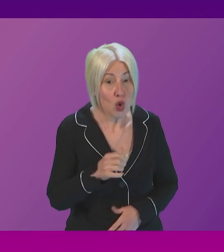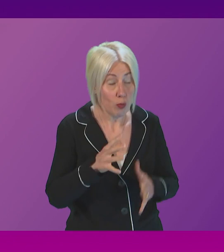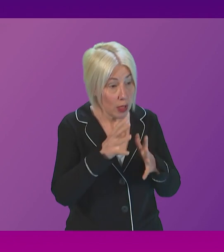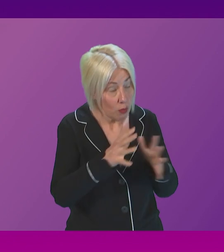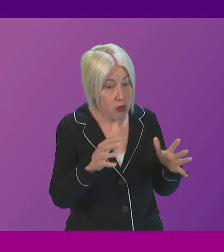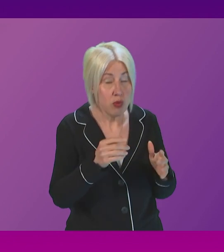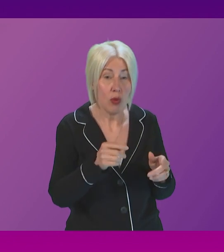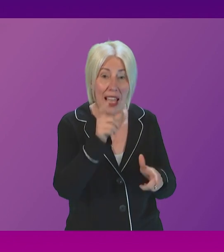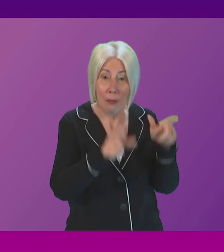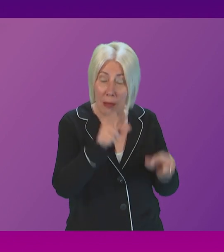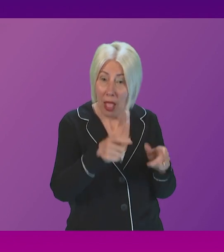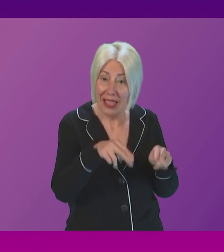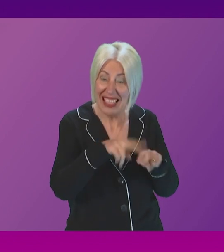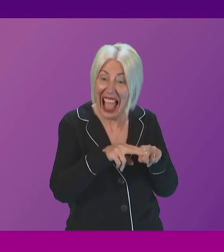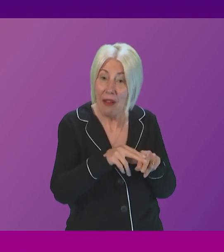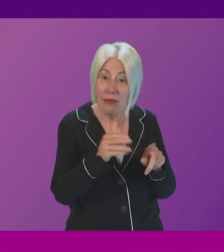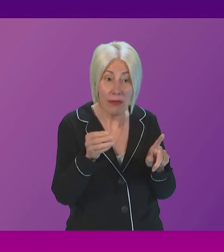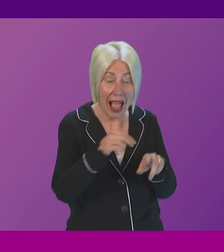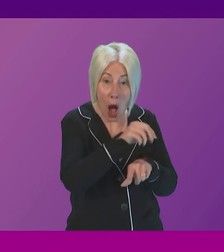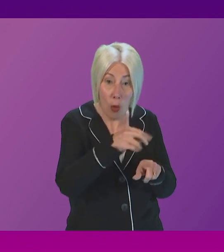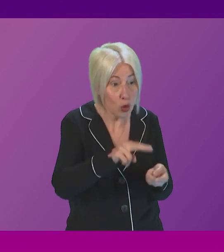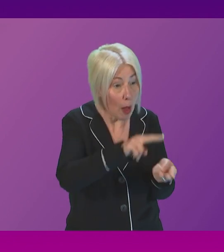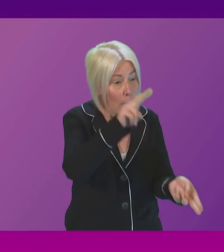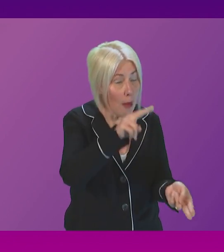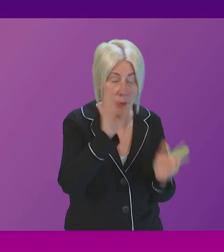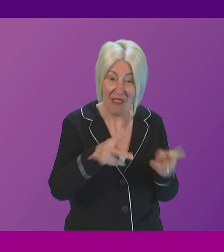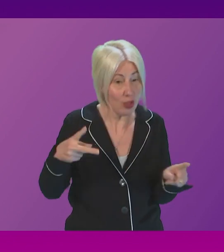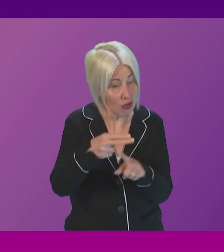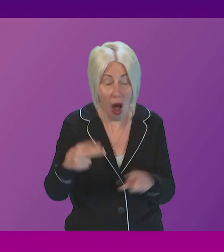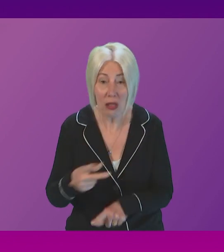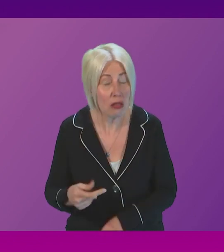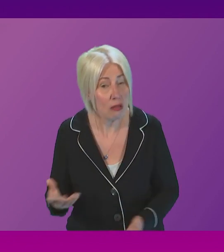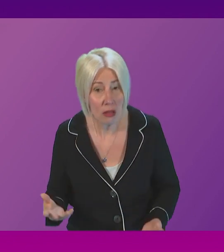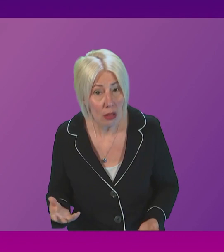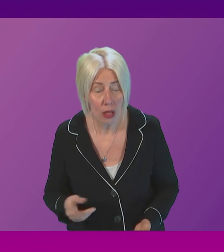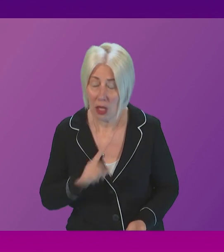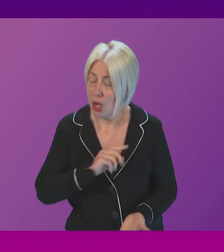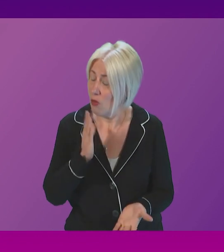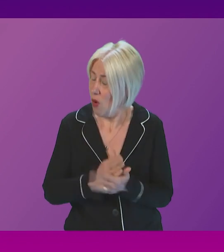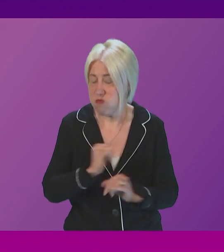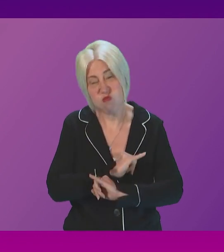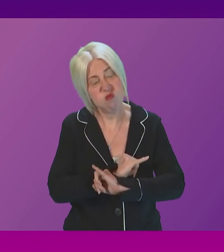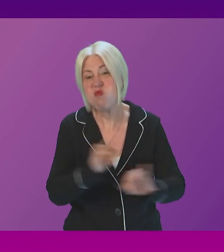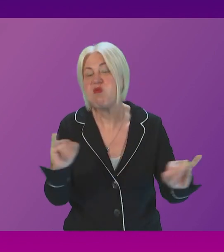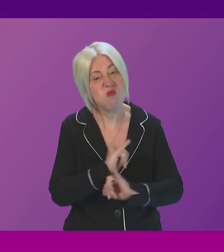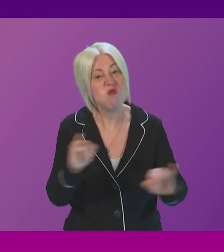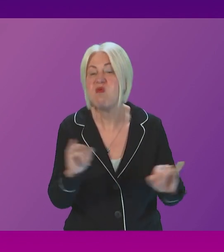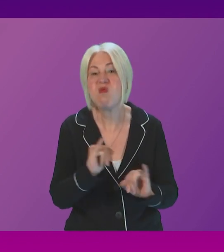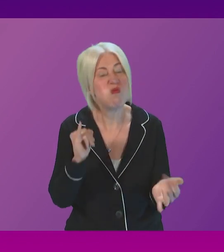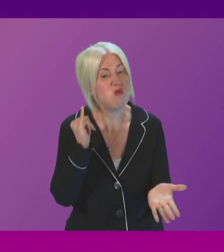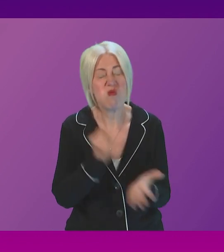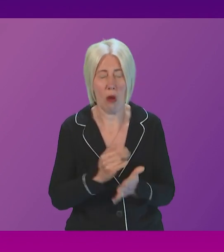hours—I have had to cut them drastically ... It’s utterly appalling and really upsetting.”